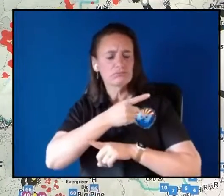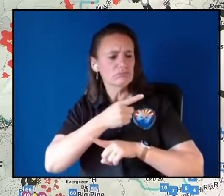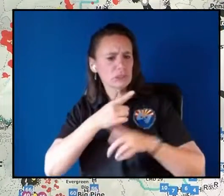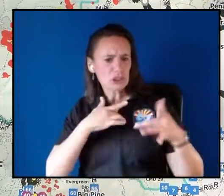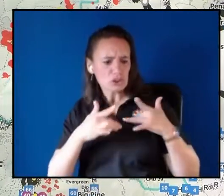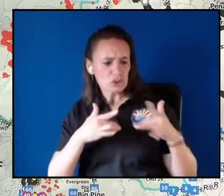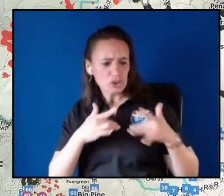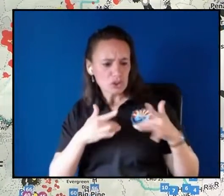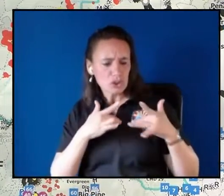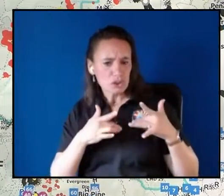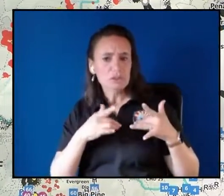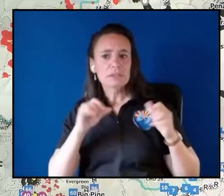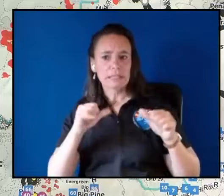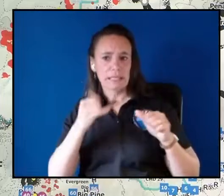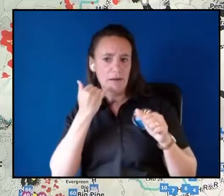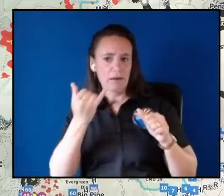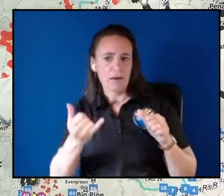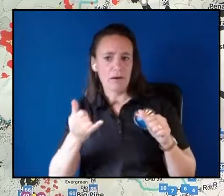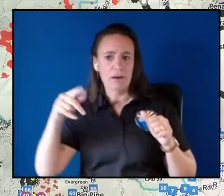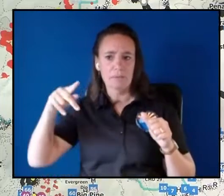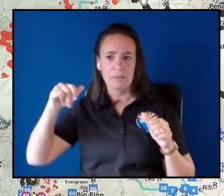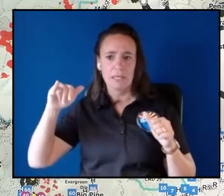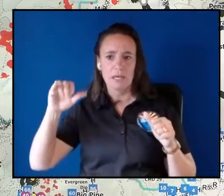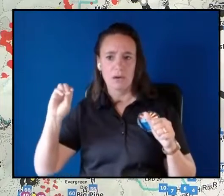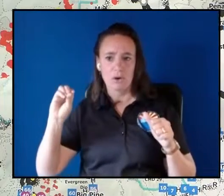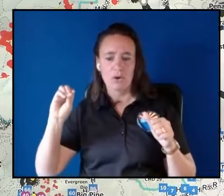call that PIO hotline between the hours of 8: 00 AM and 8:00 PM.